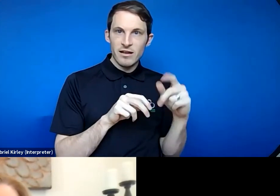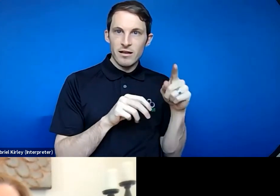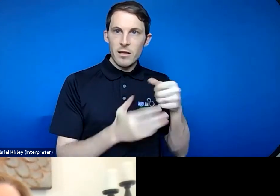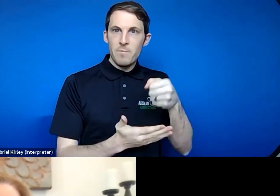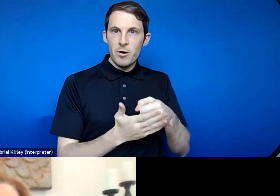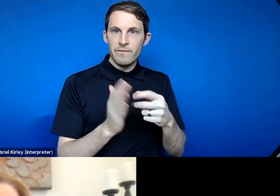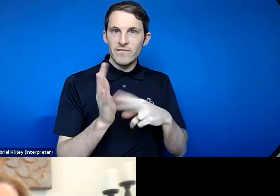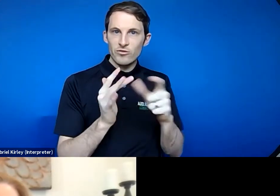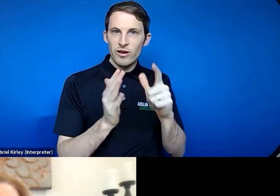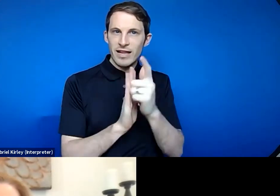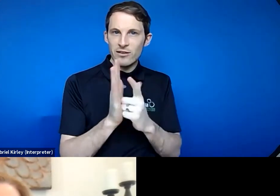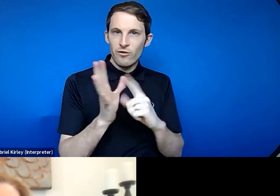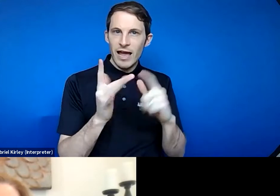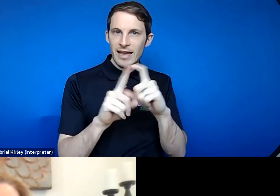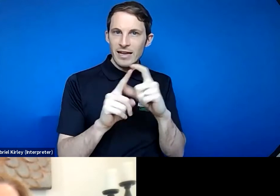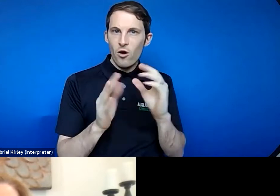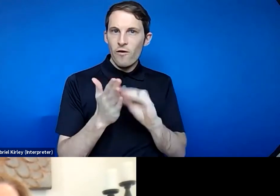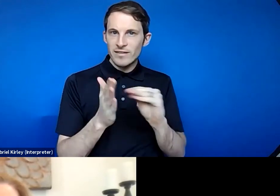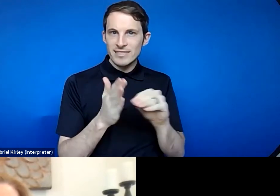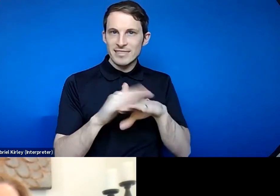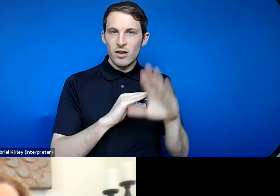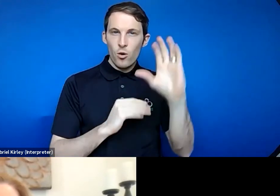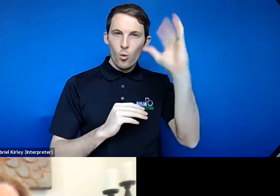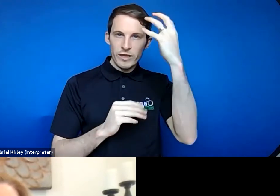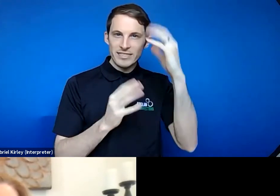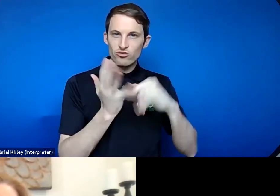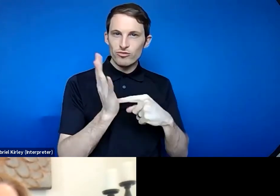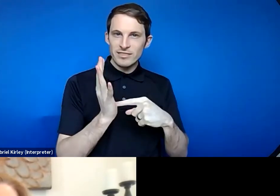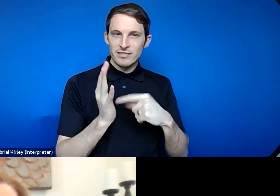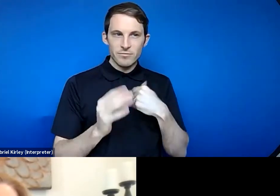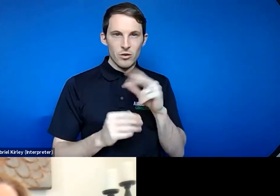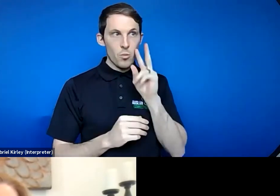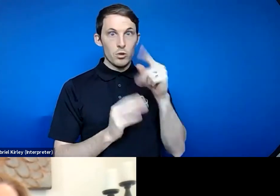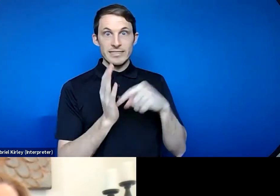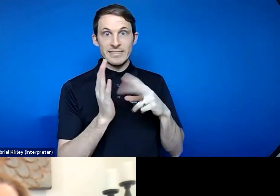Legal Aid offices in Queen Street watching the TV on the wall as it was announced that